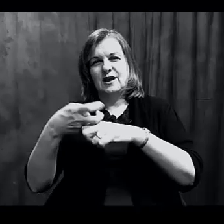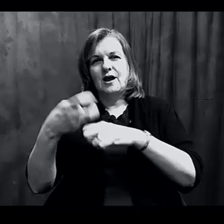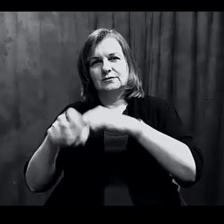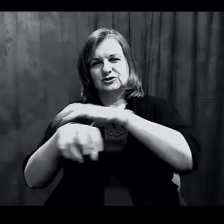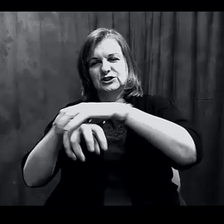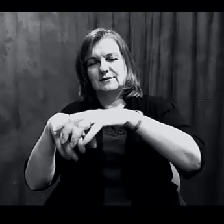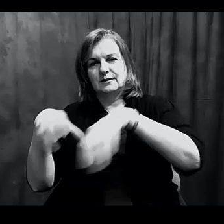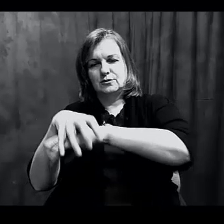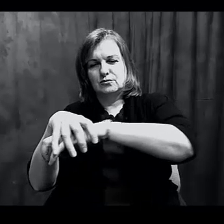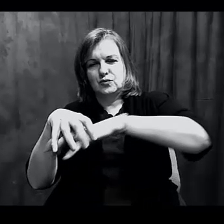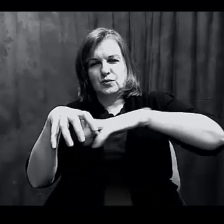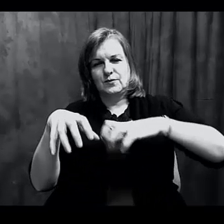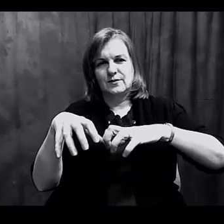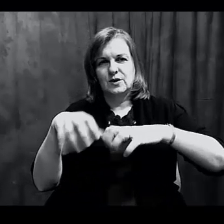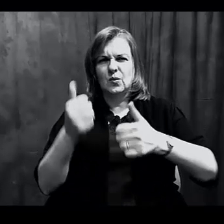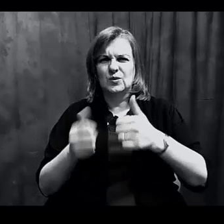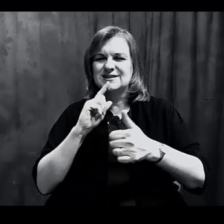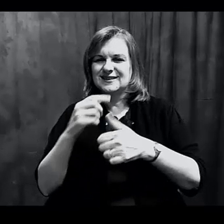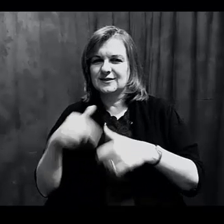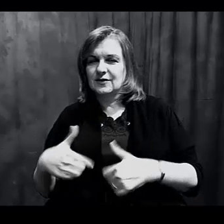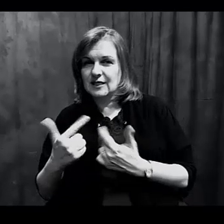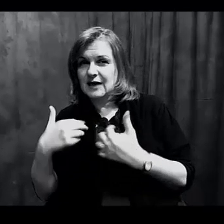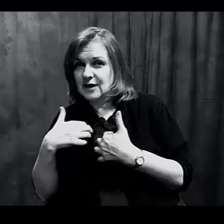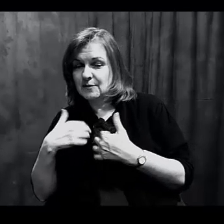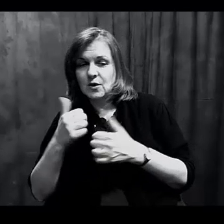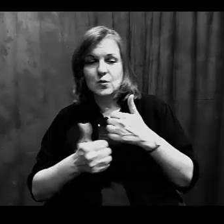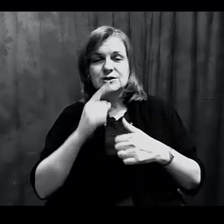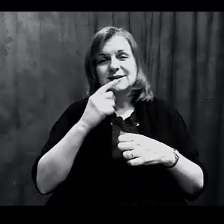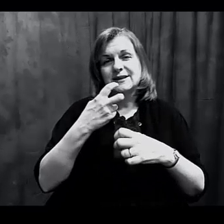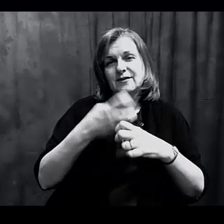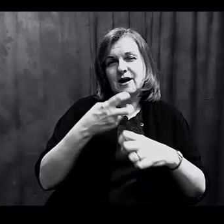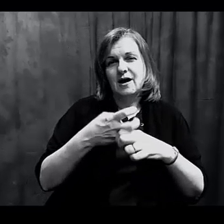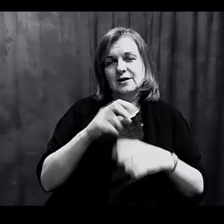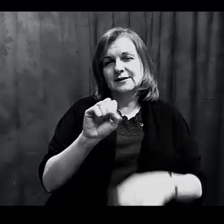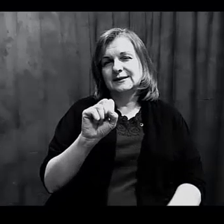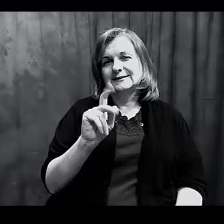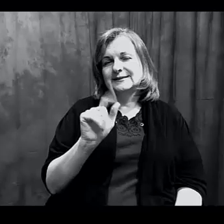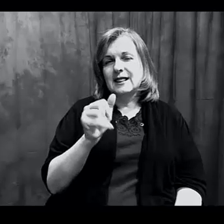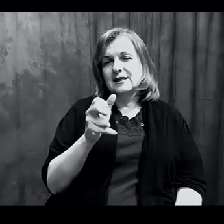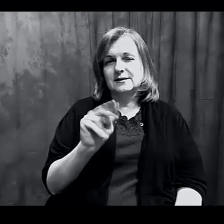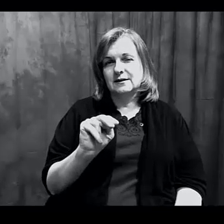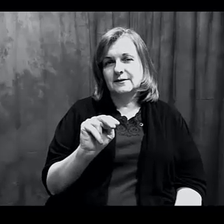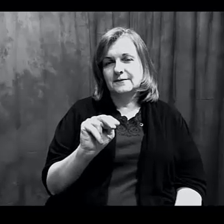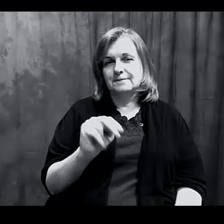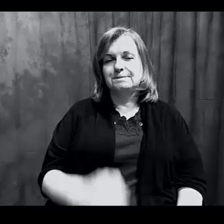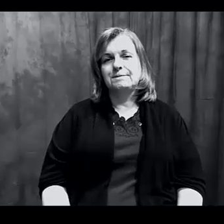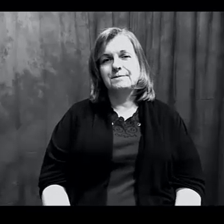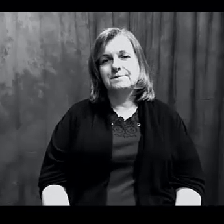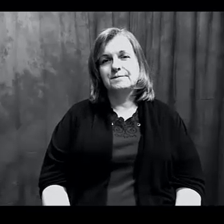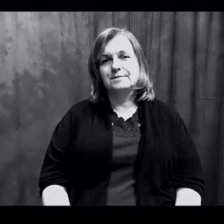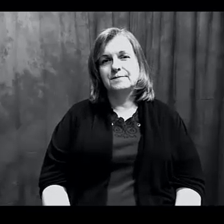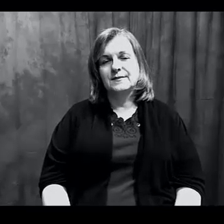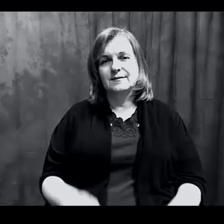we have better support structures. think about a lobster like in that picture here compared with earthworm